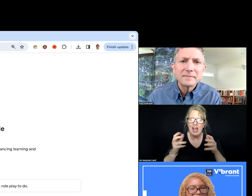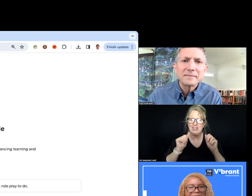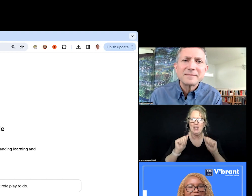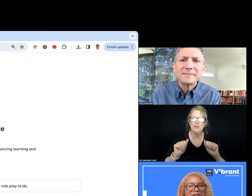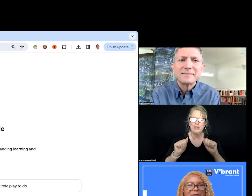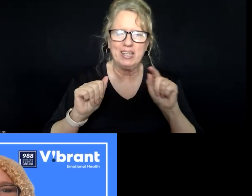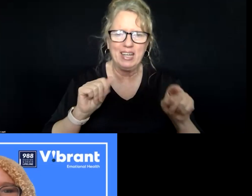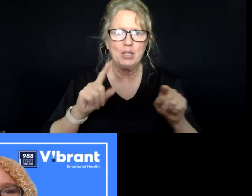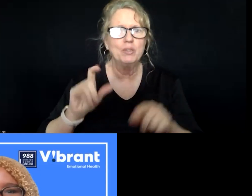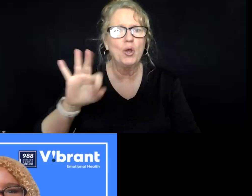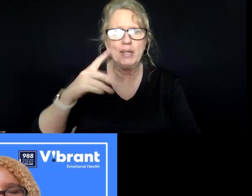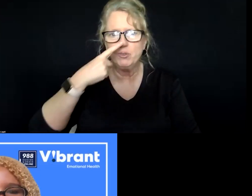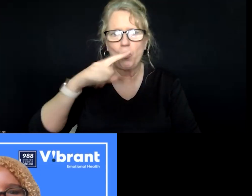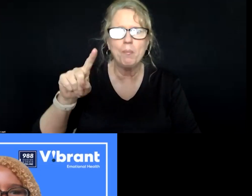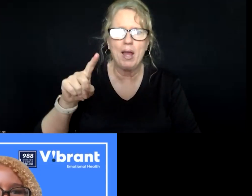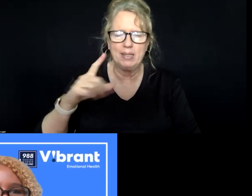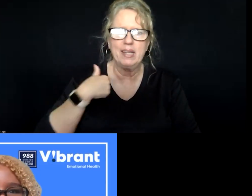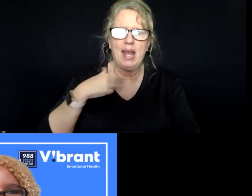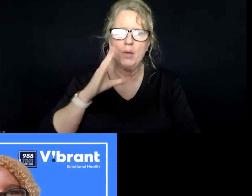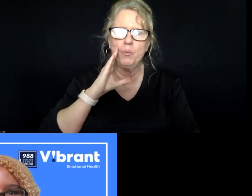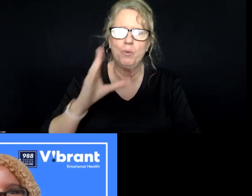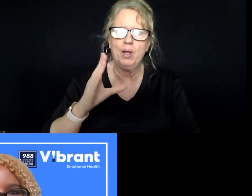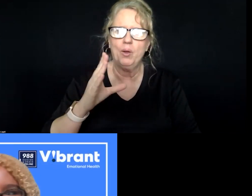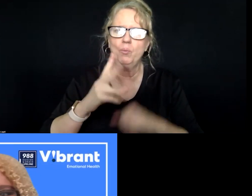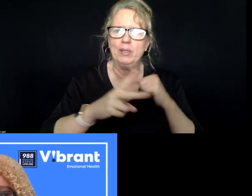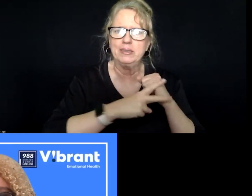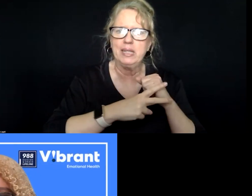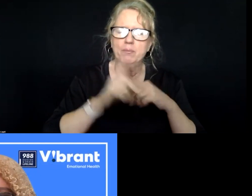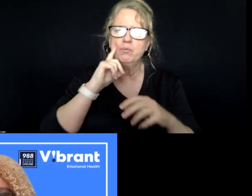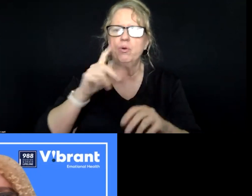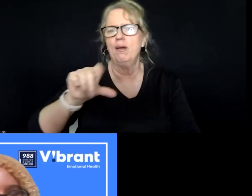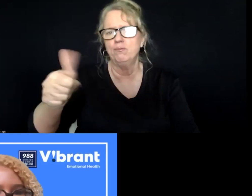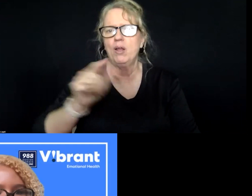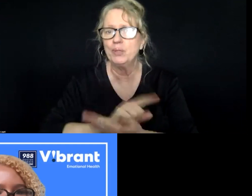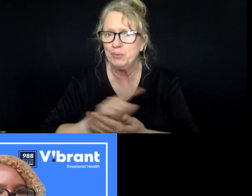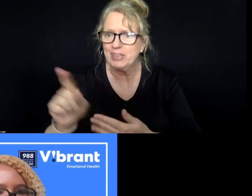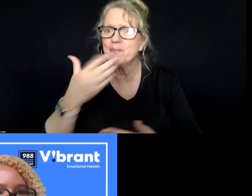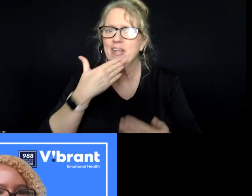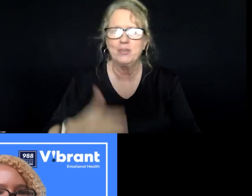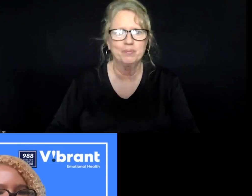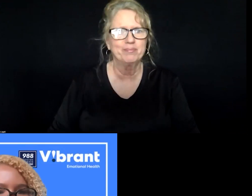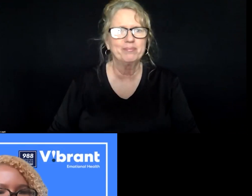IF YOU DON'T MINE, LET'S SAVE IT FOR A FOLLOWING WEEK? THANK YOU, LAURA.